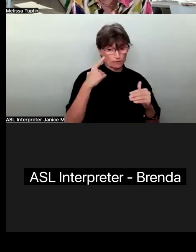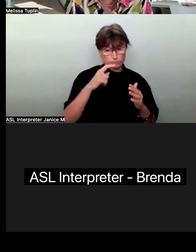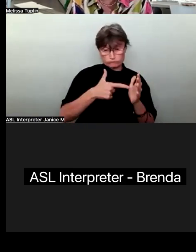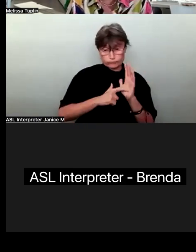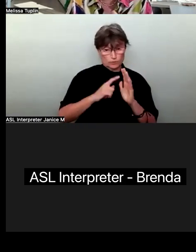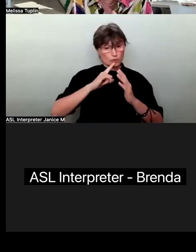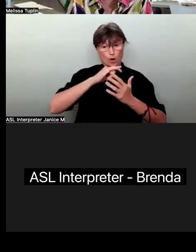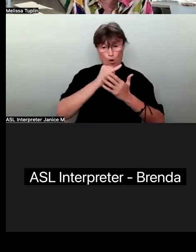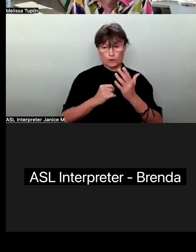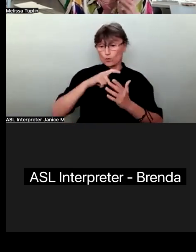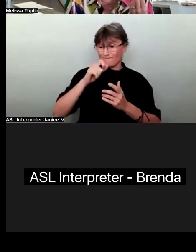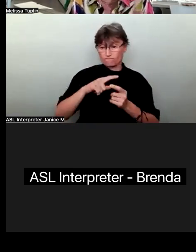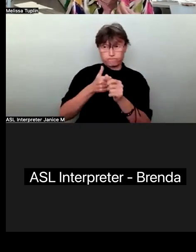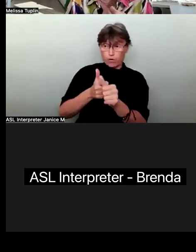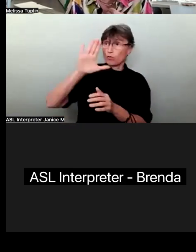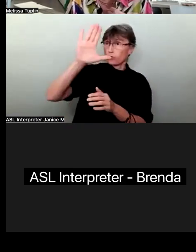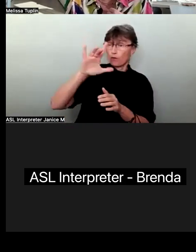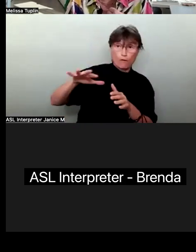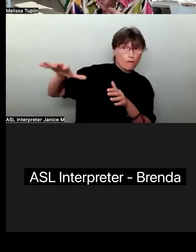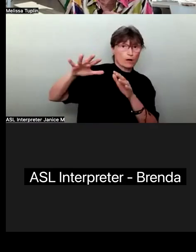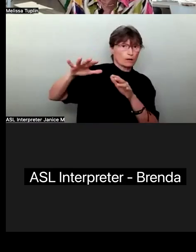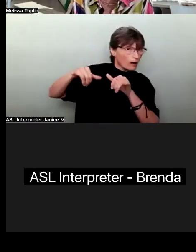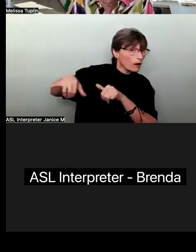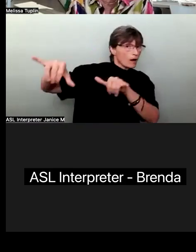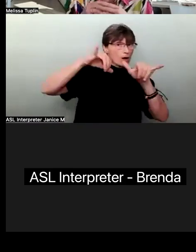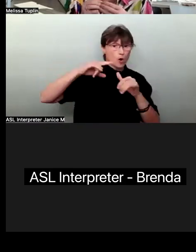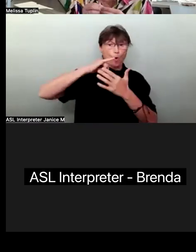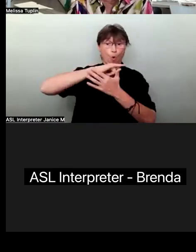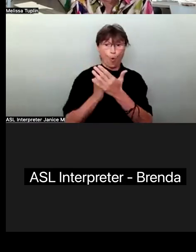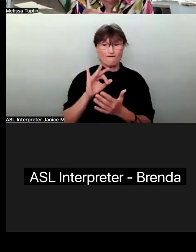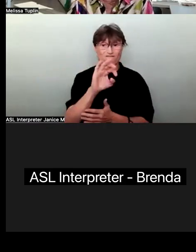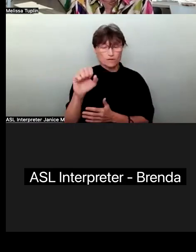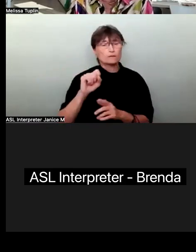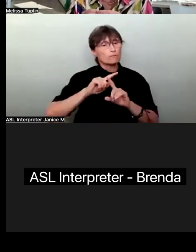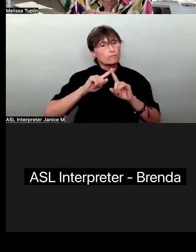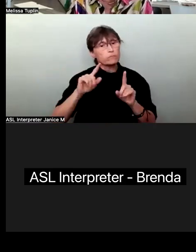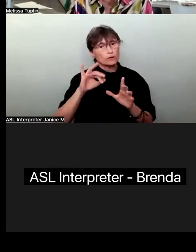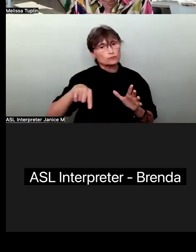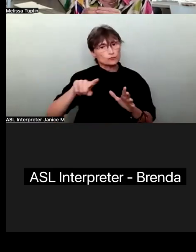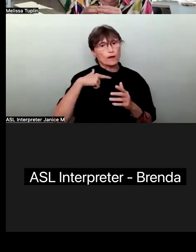arts organizations is in the understanding that there is a strong sector of voluntary